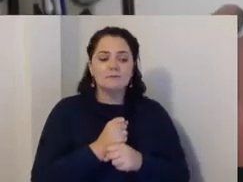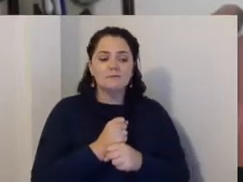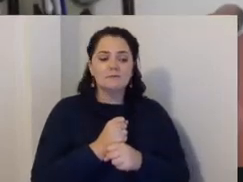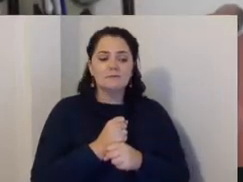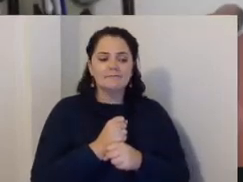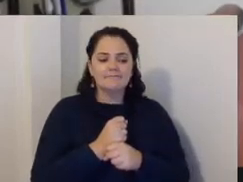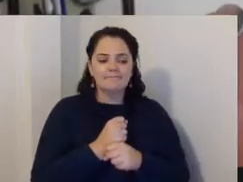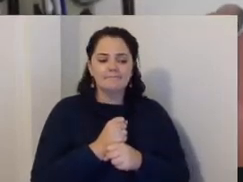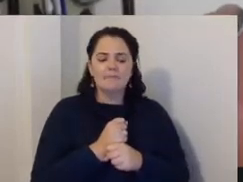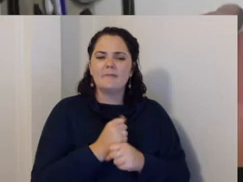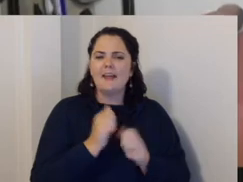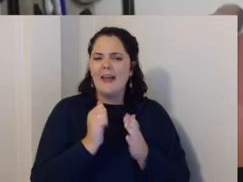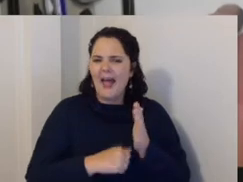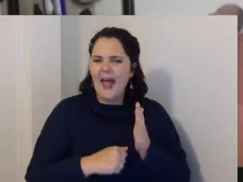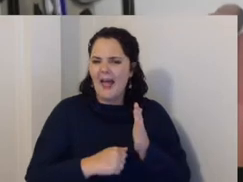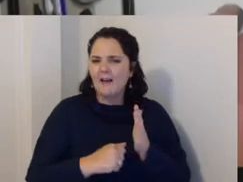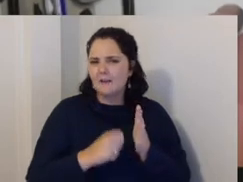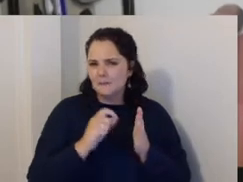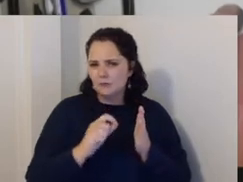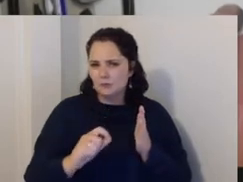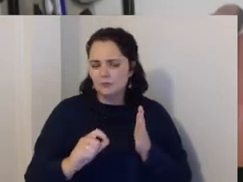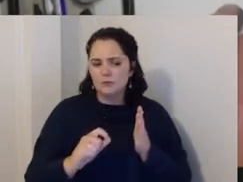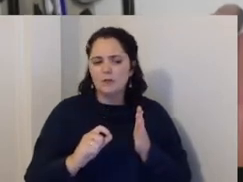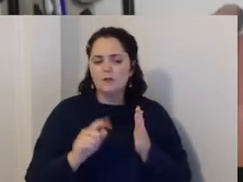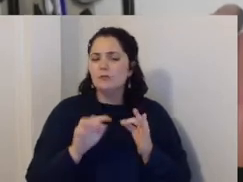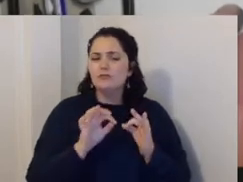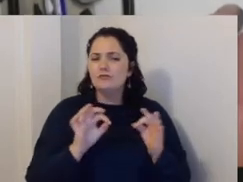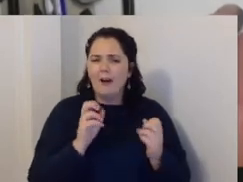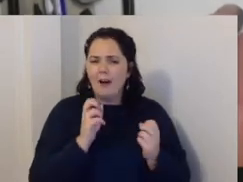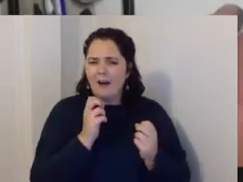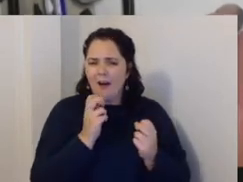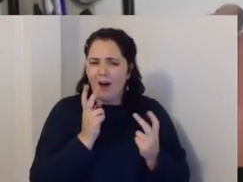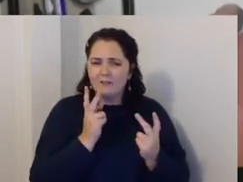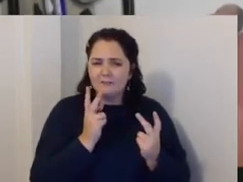start off and do your drawing though is you are not lightly sketching across the surface but you